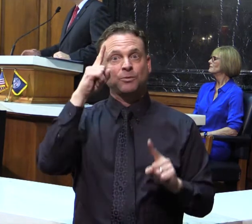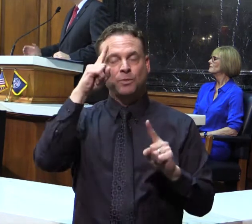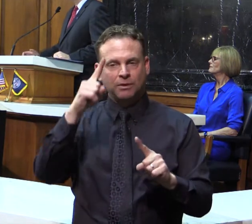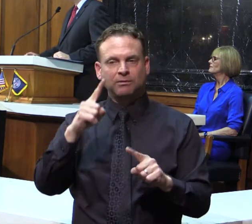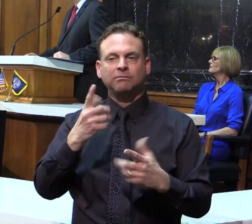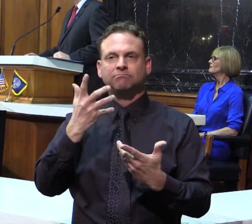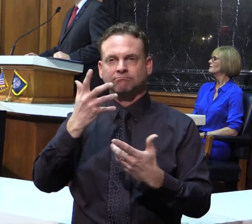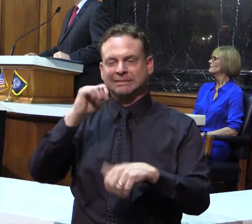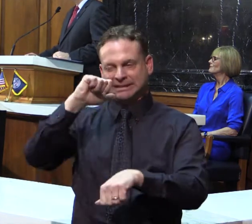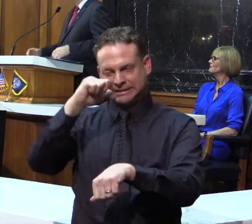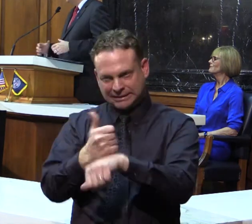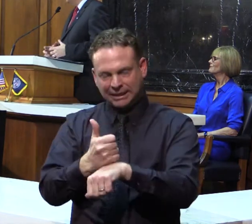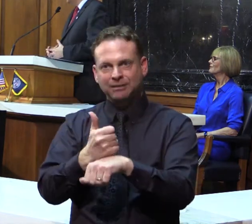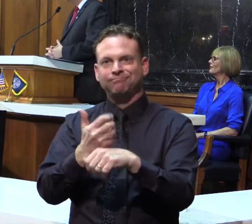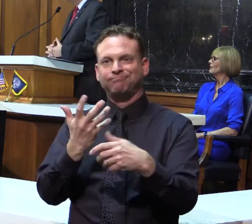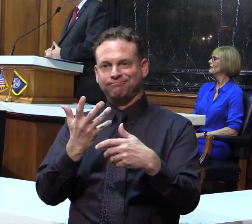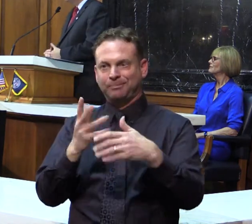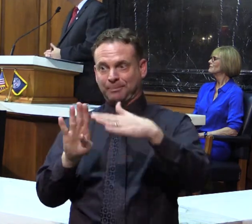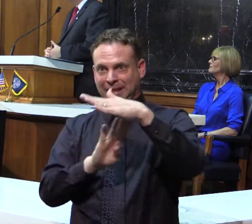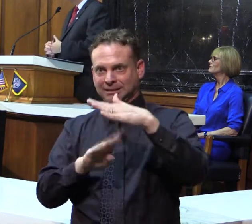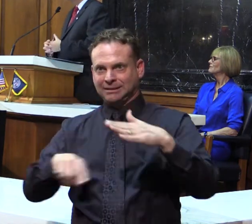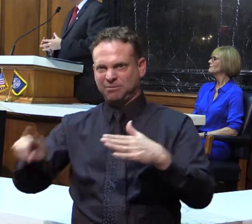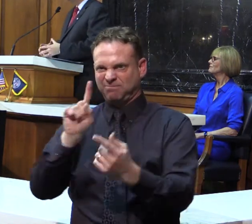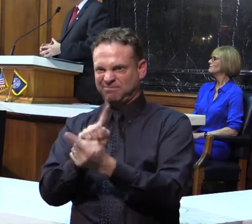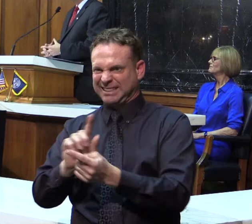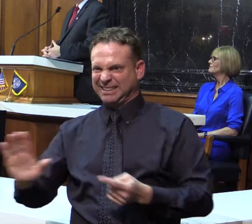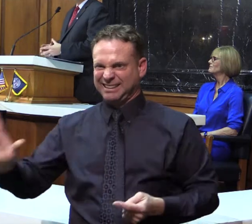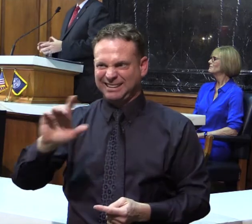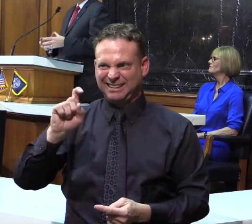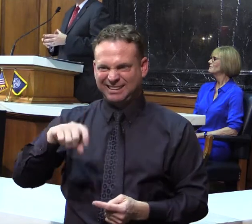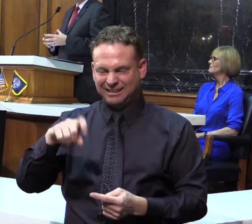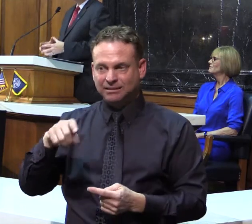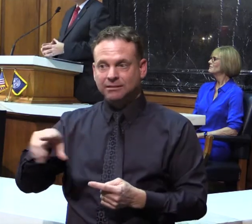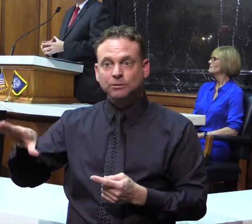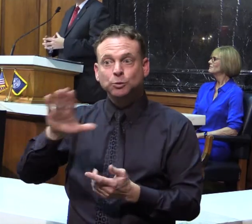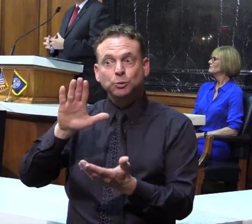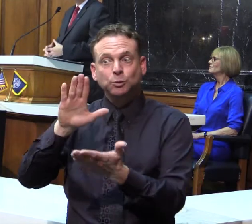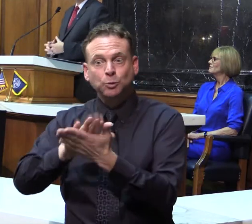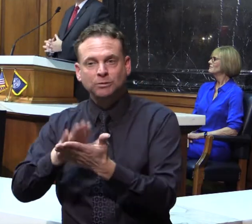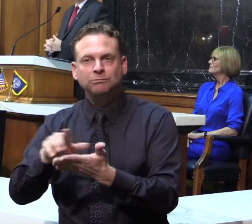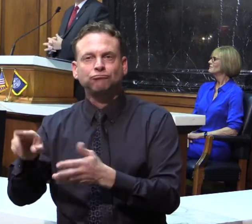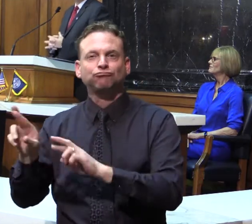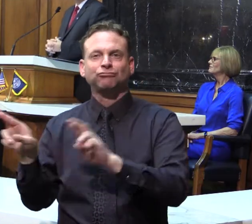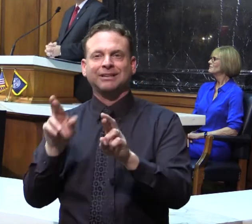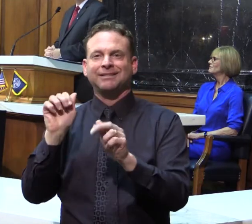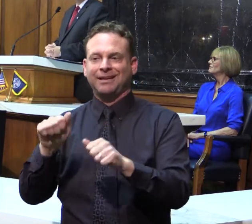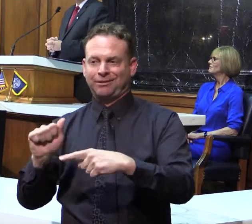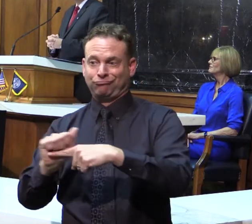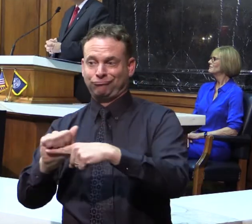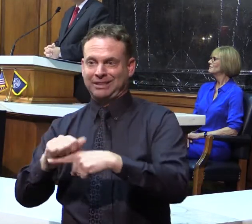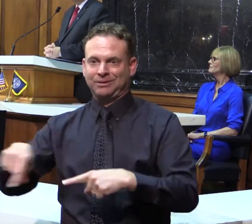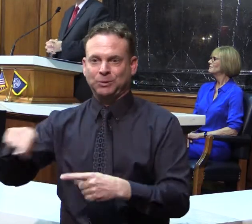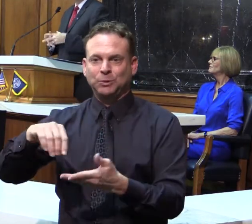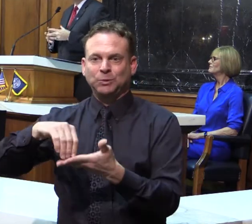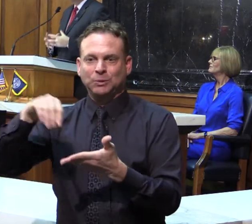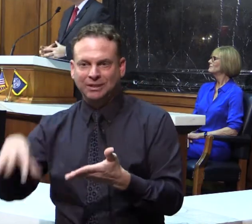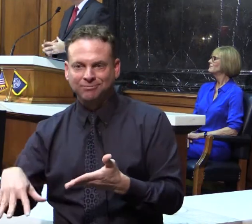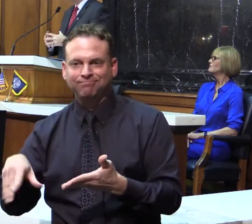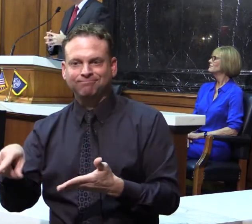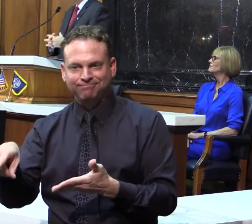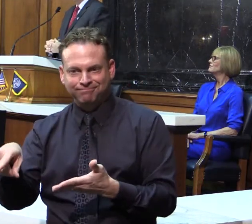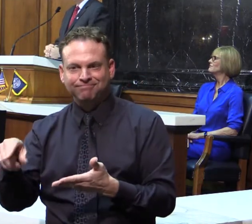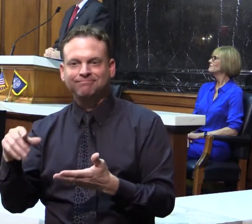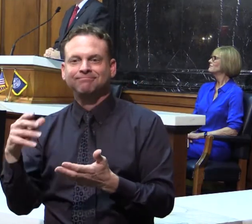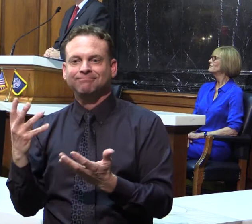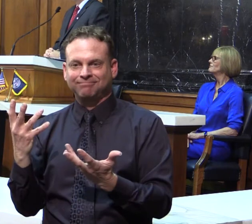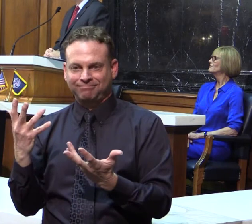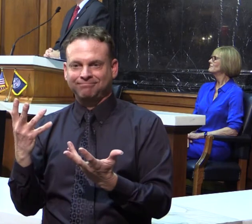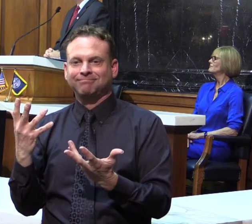By next year, we must be armed with the framework to drive legislative action, including funding changes.